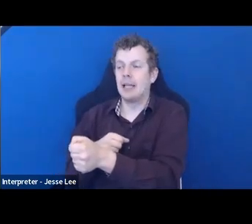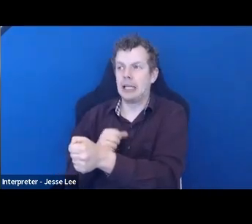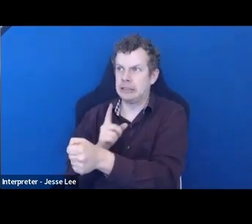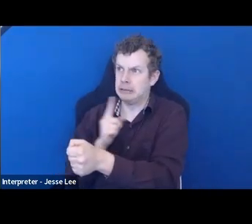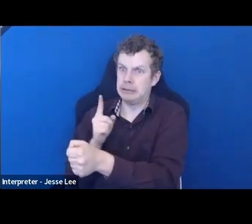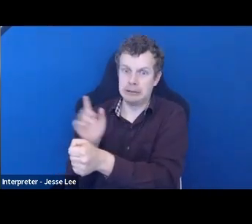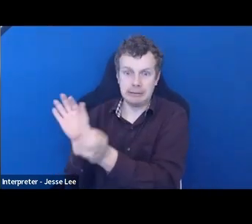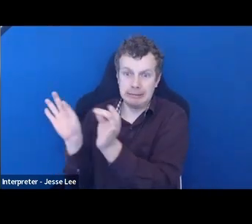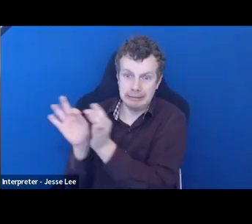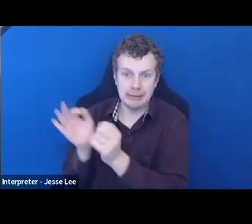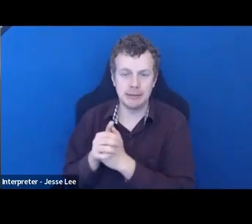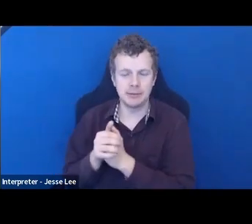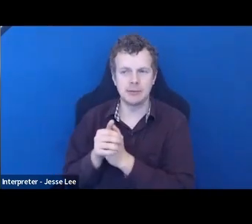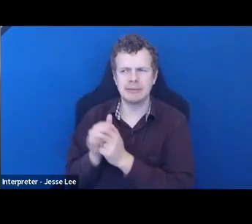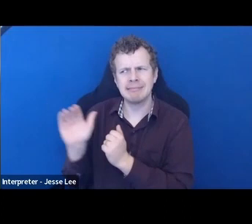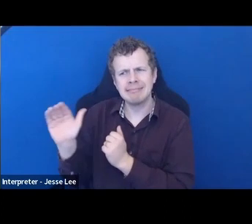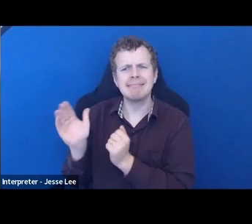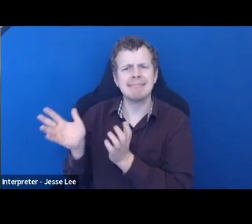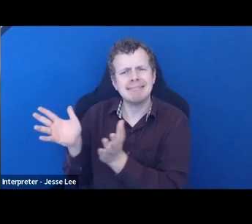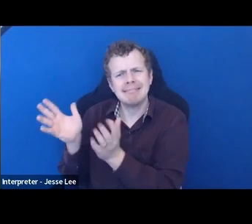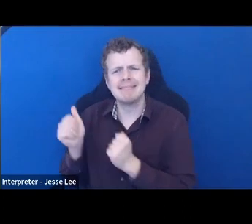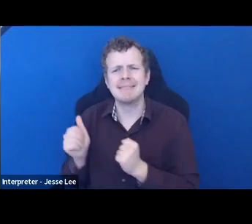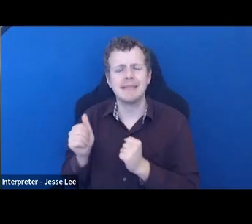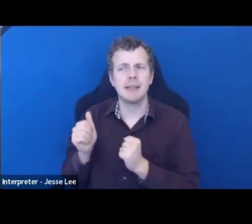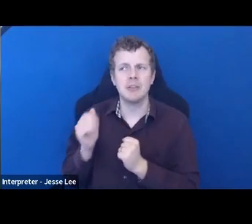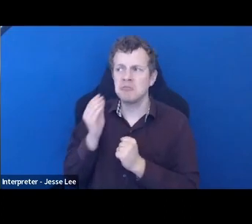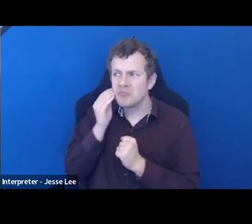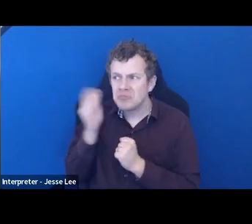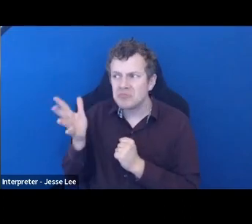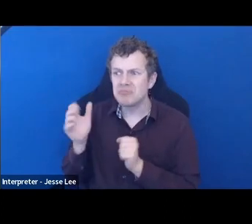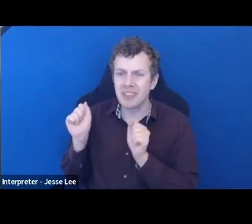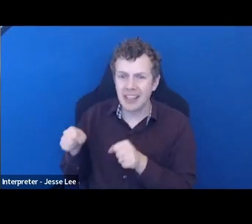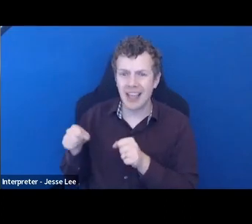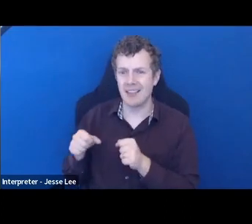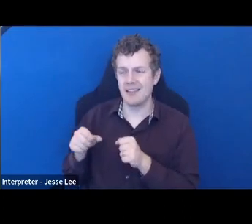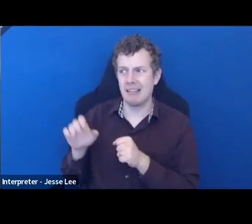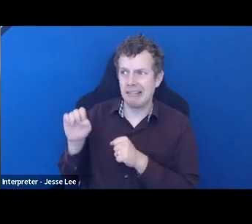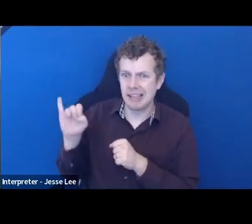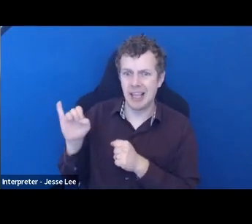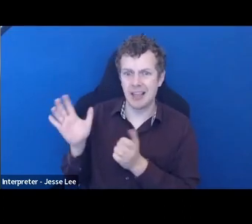And so just kind of promoting that and informing patients and families about that I think can go a long way.